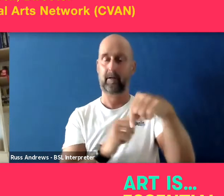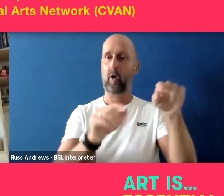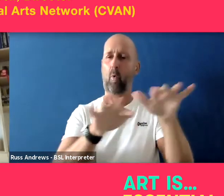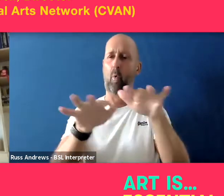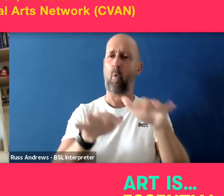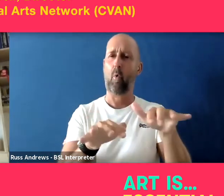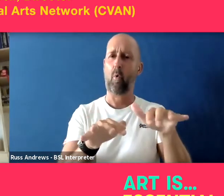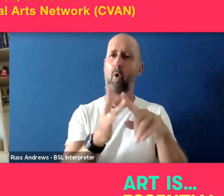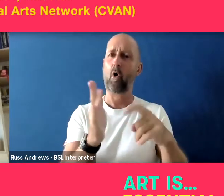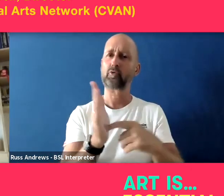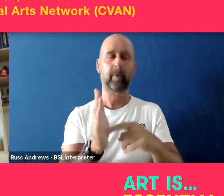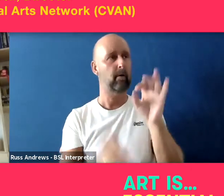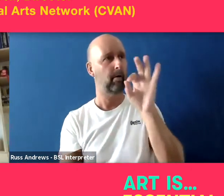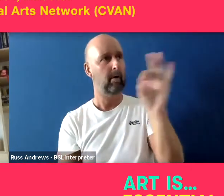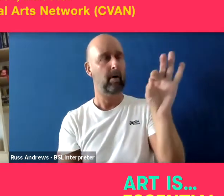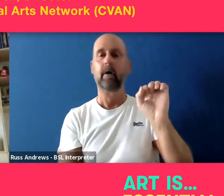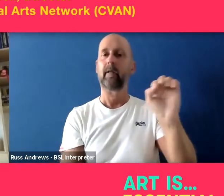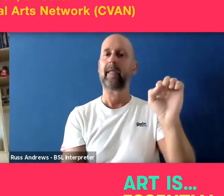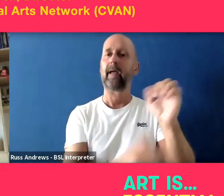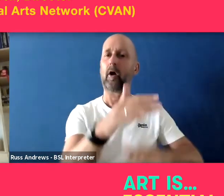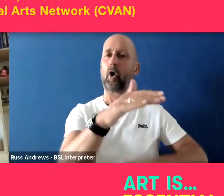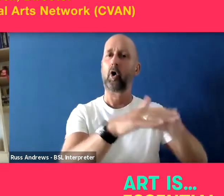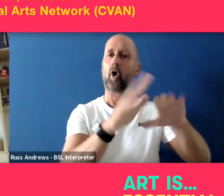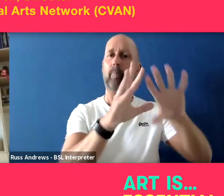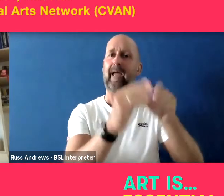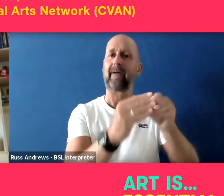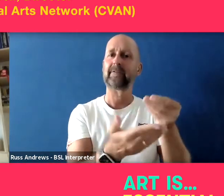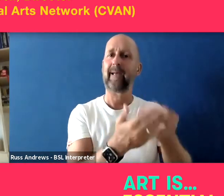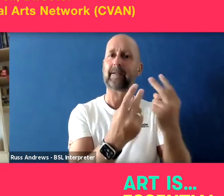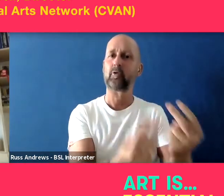The Government’s Comprehensive Spending Review will set out the budget for the next three years.